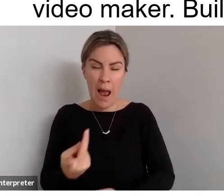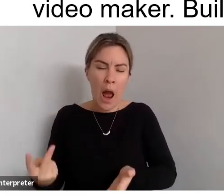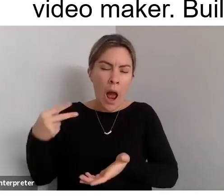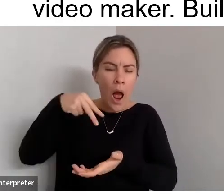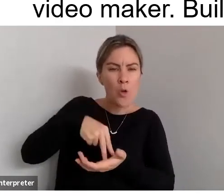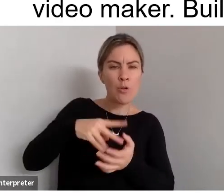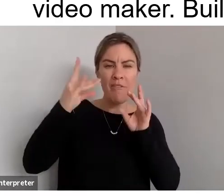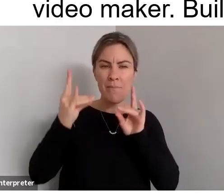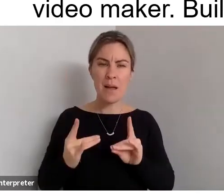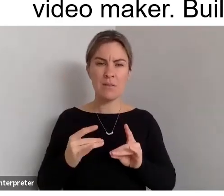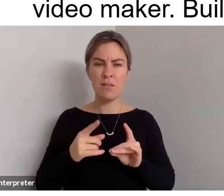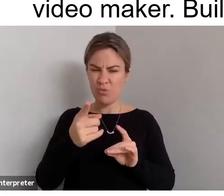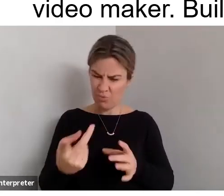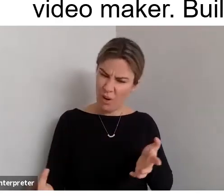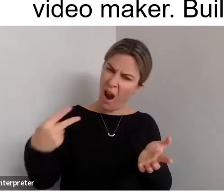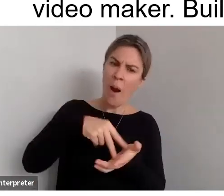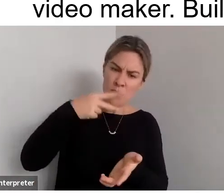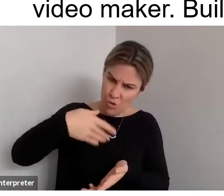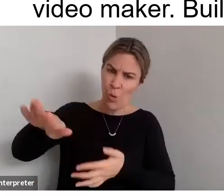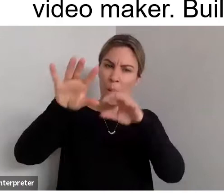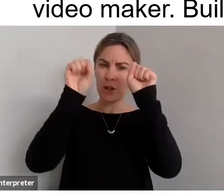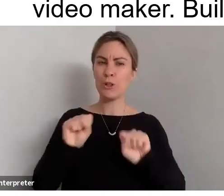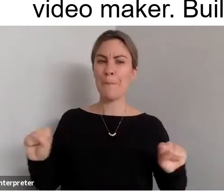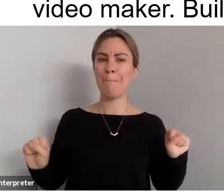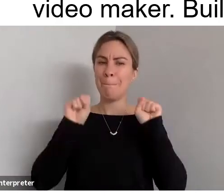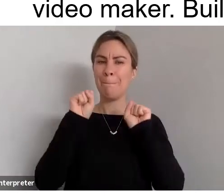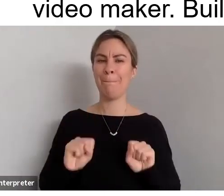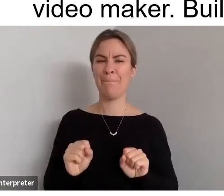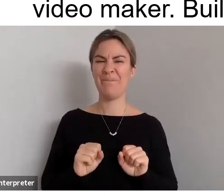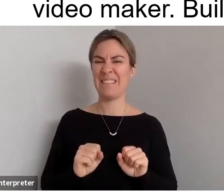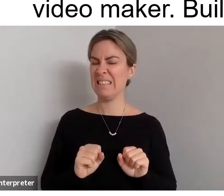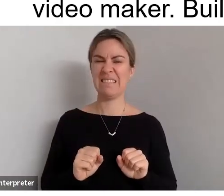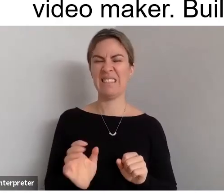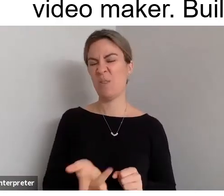can't you go to the gym or something? It is not good, do not do it.